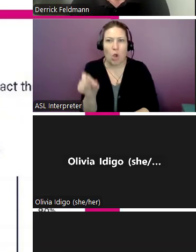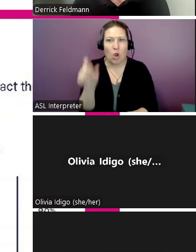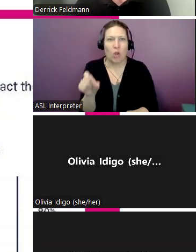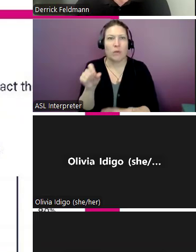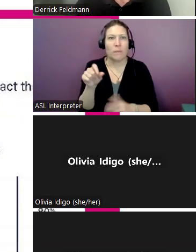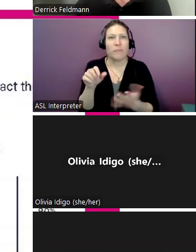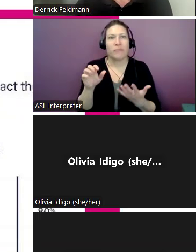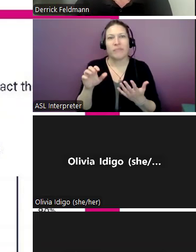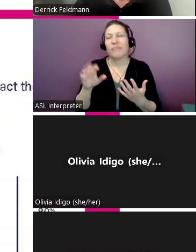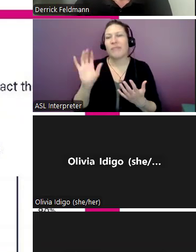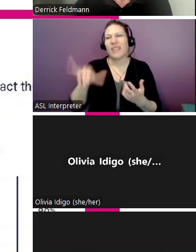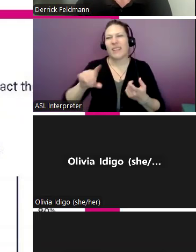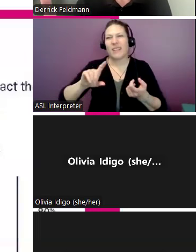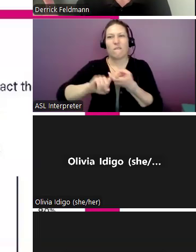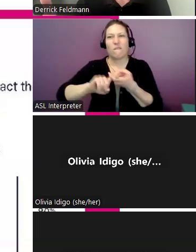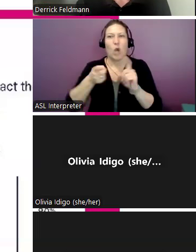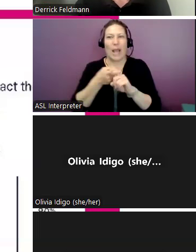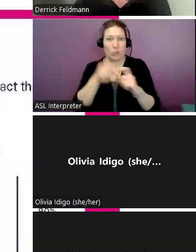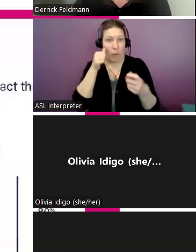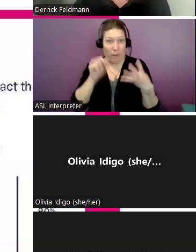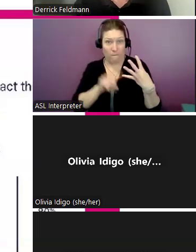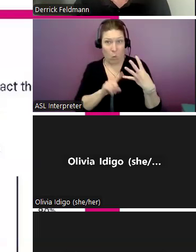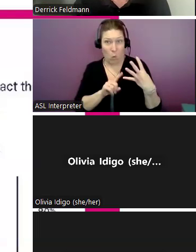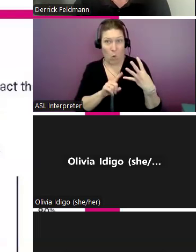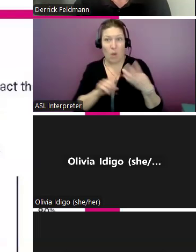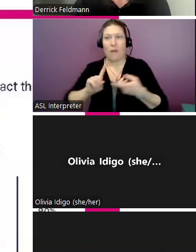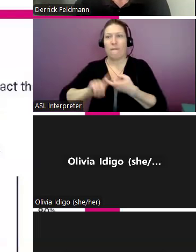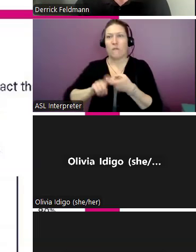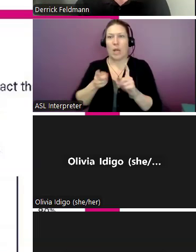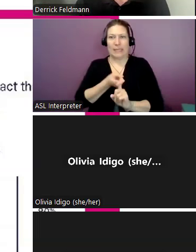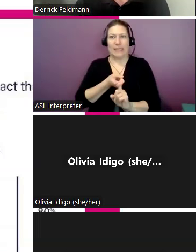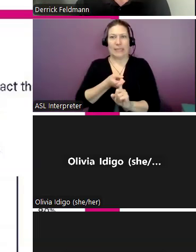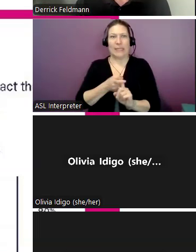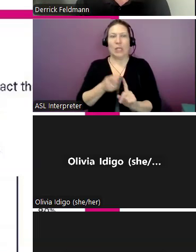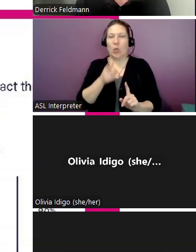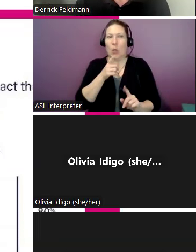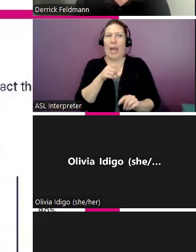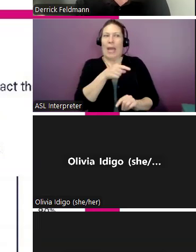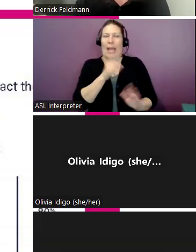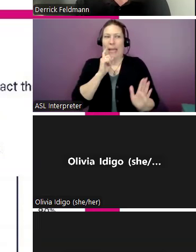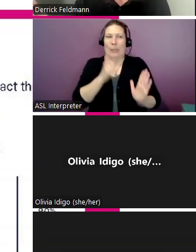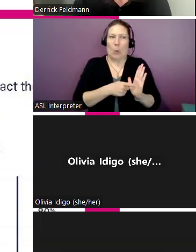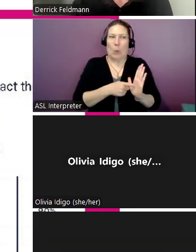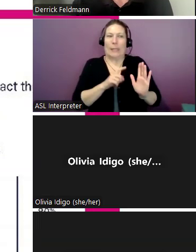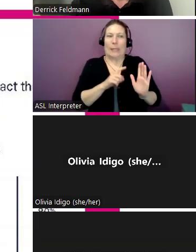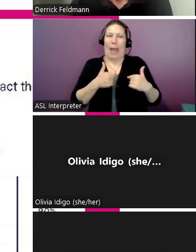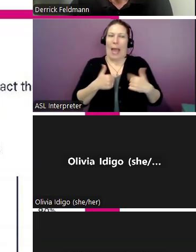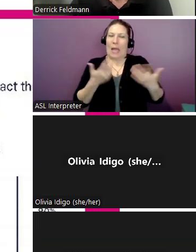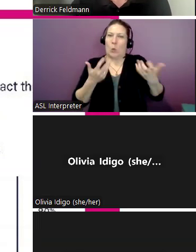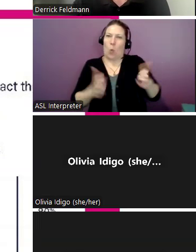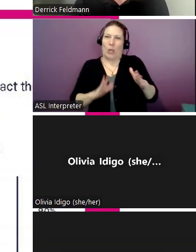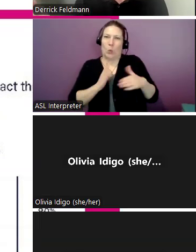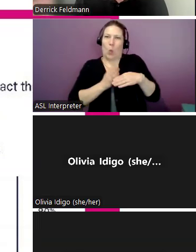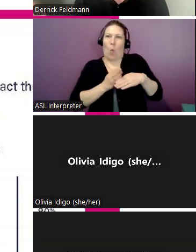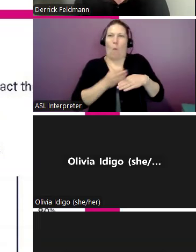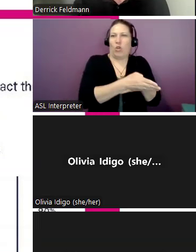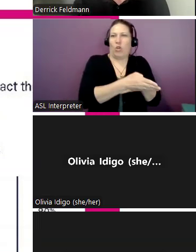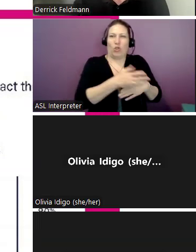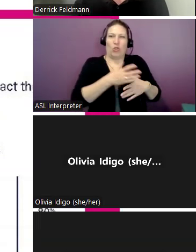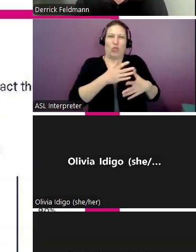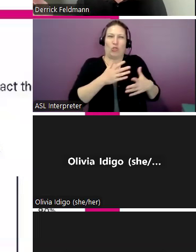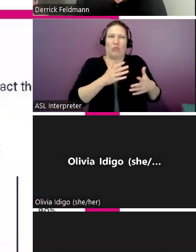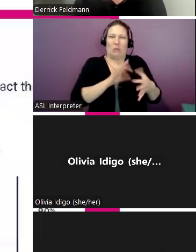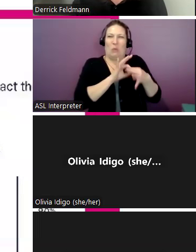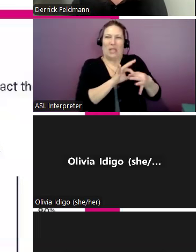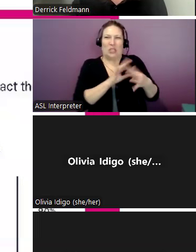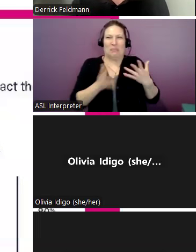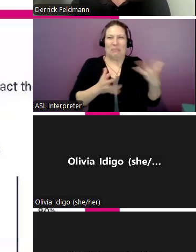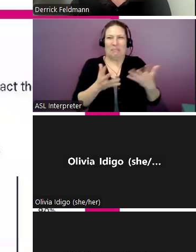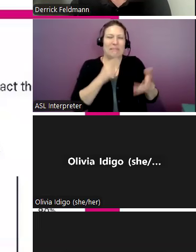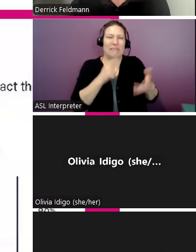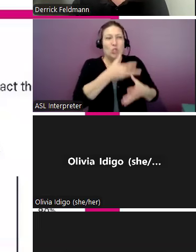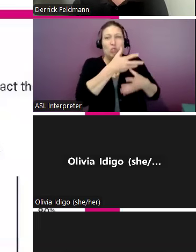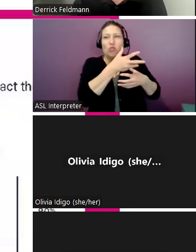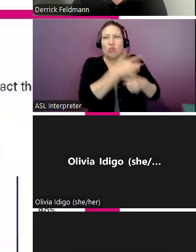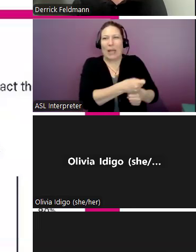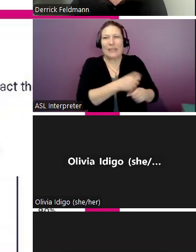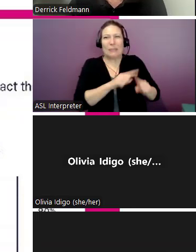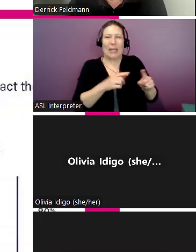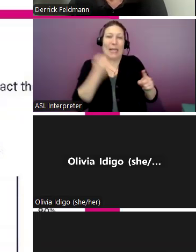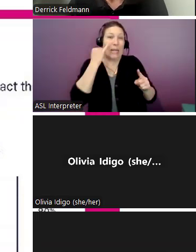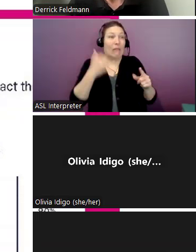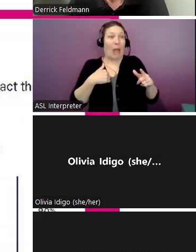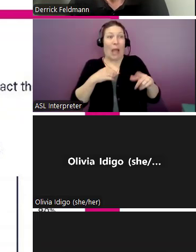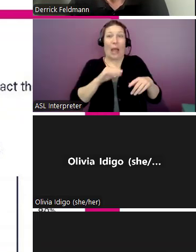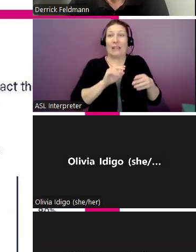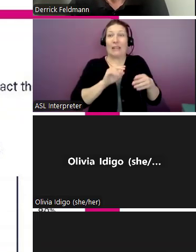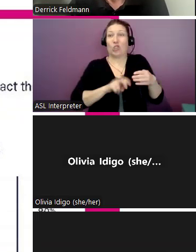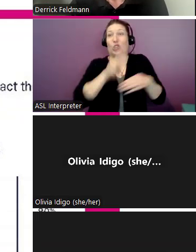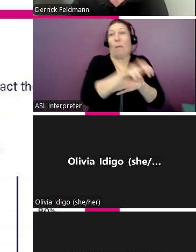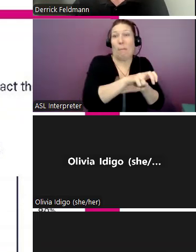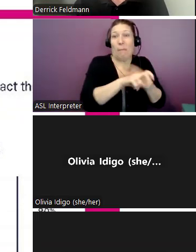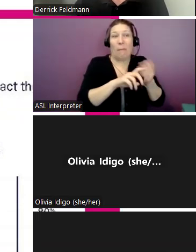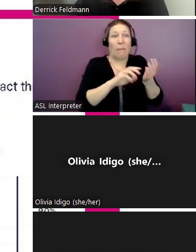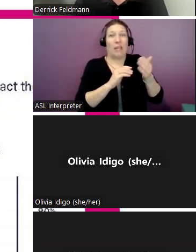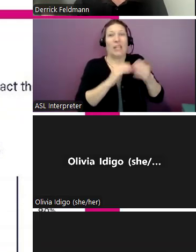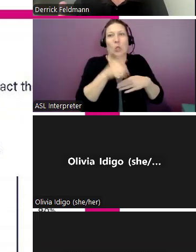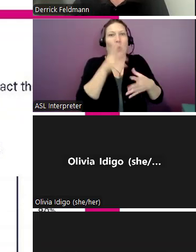Our friends are the most concerned about overstepping that connection that they have, that trusted relationship, and they're really worried about damaging it.